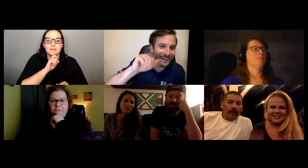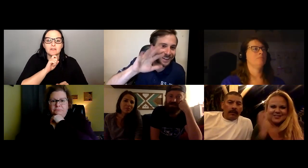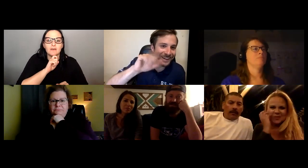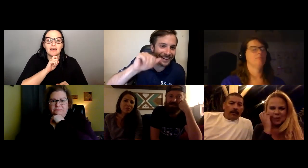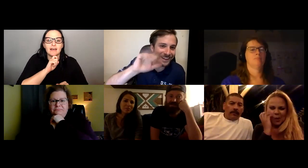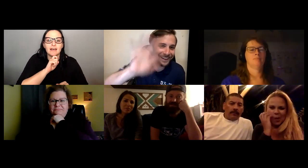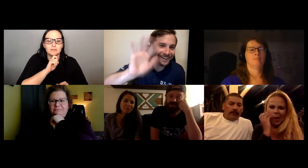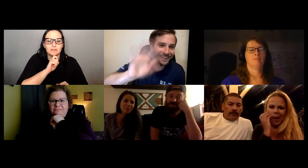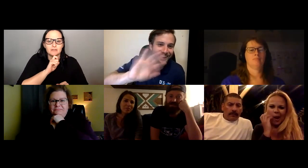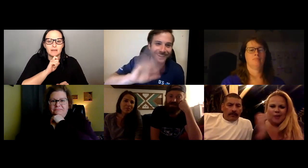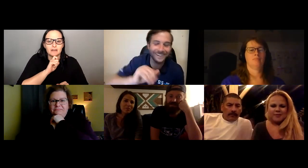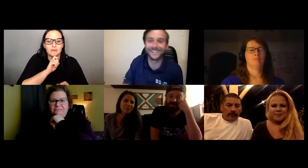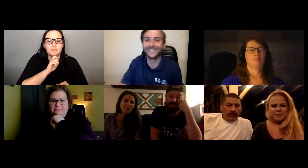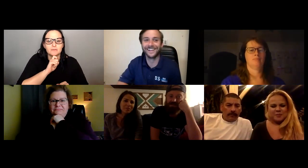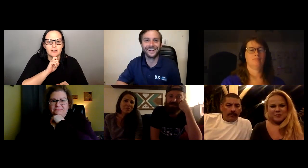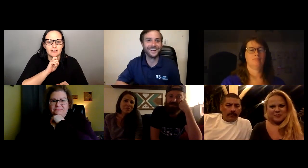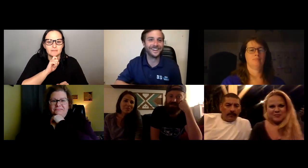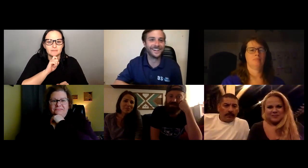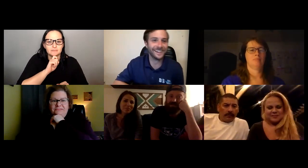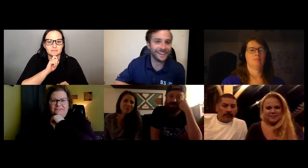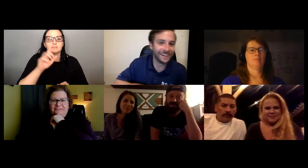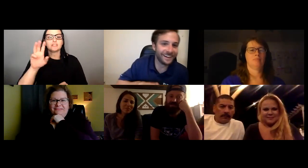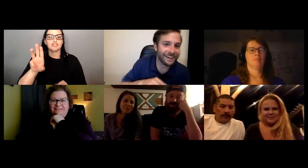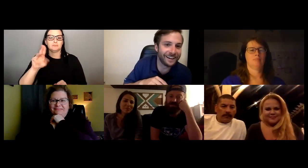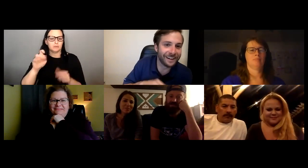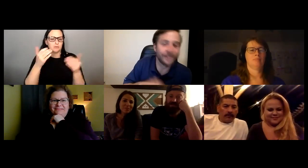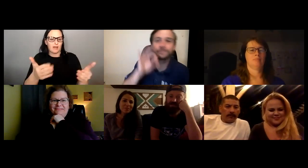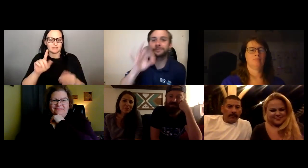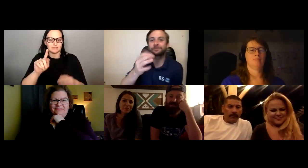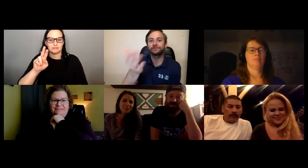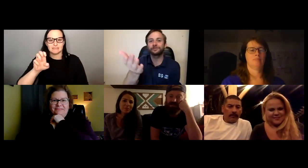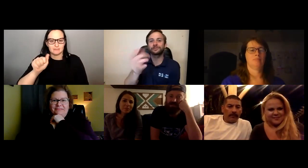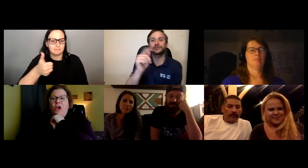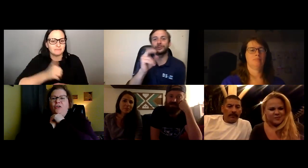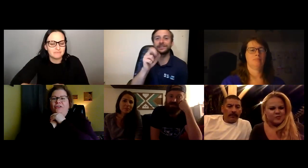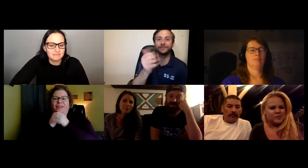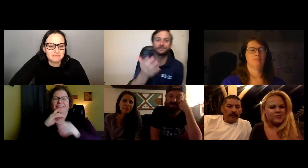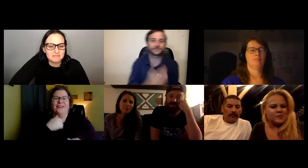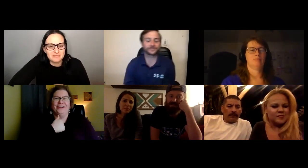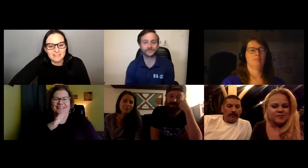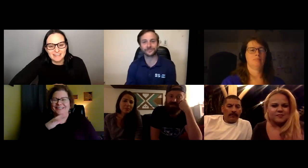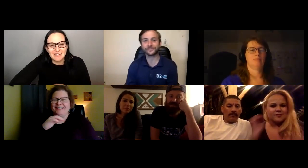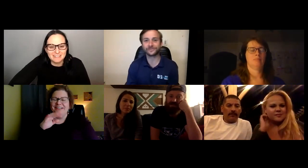could go ahead and mute your microphone